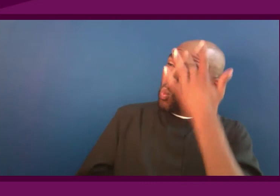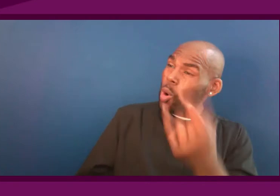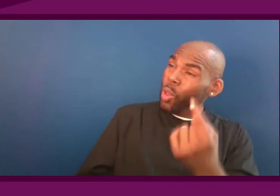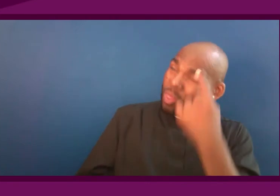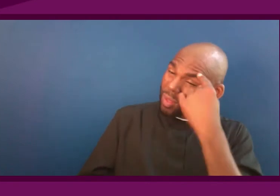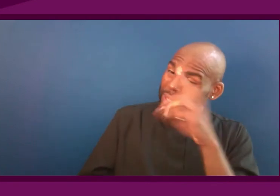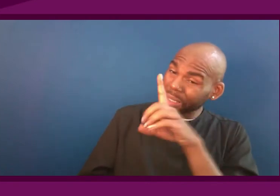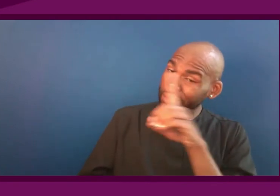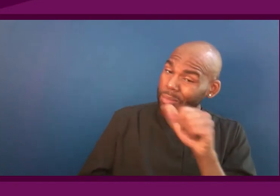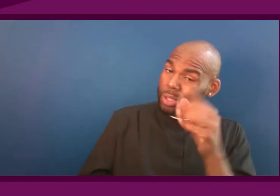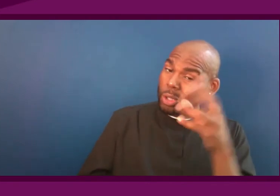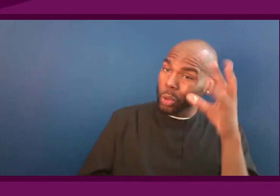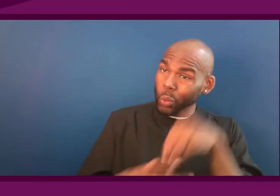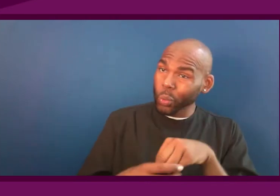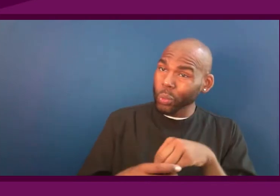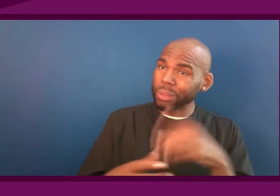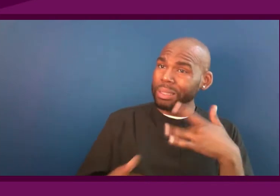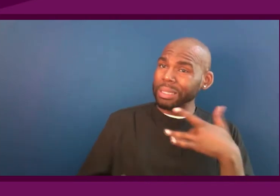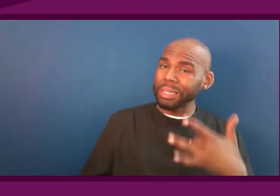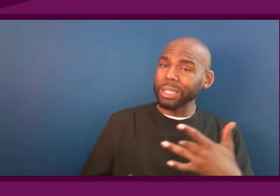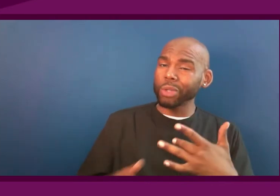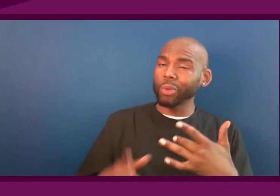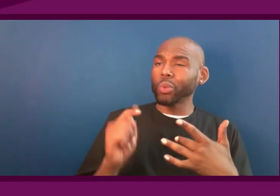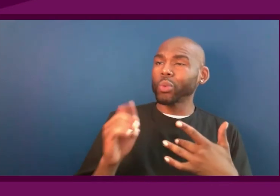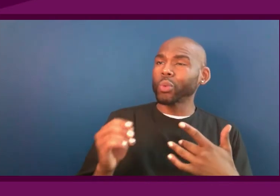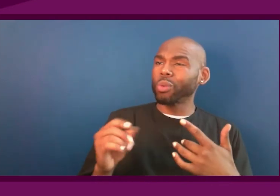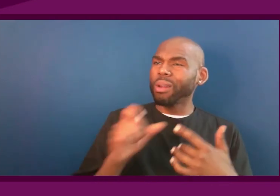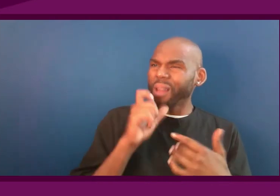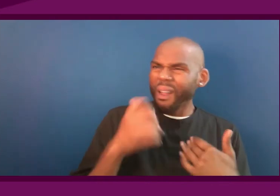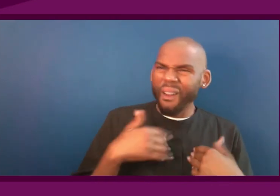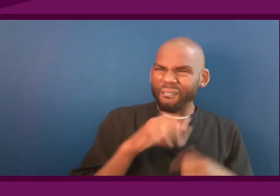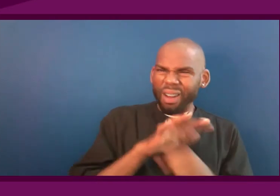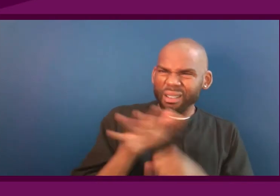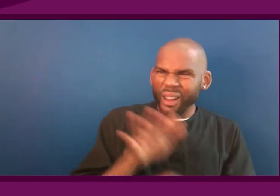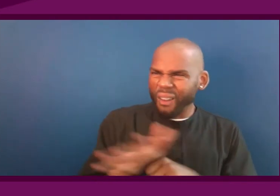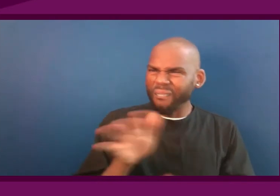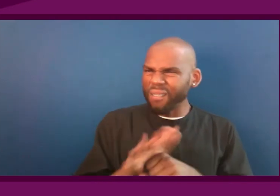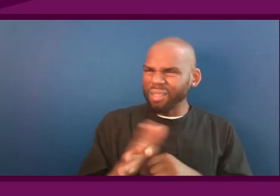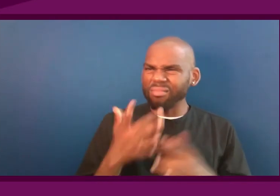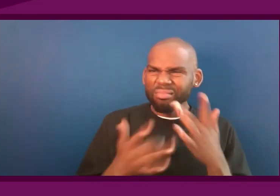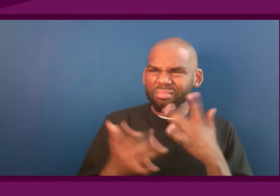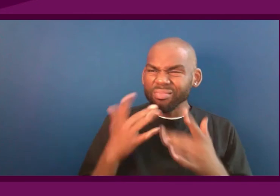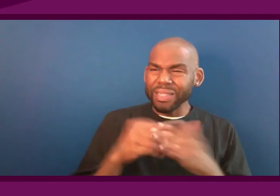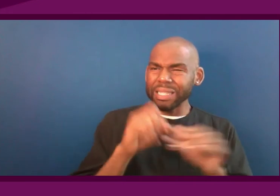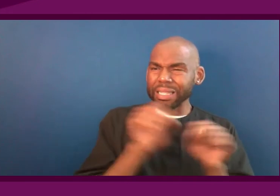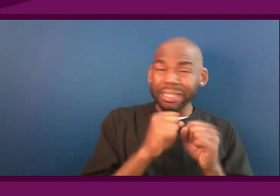because the community itself has not identified. We don't... I think we could learn so much from